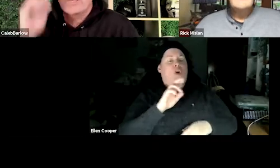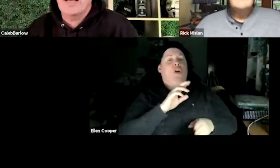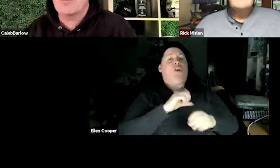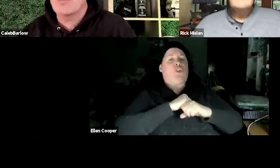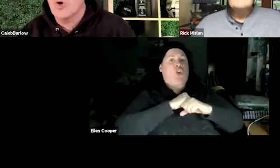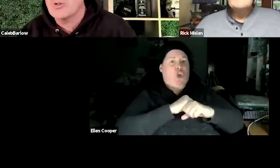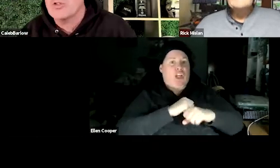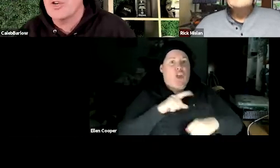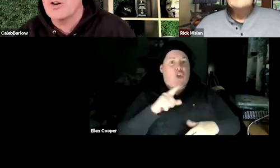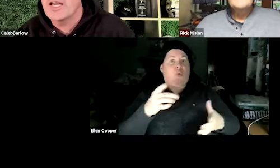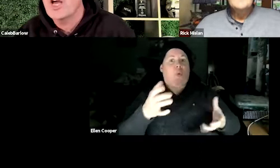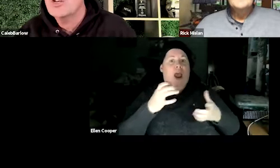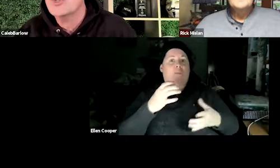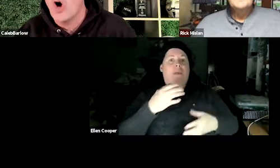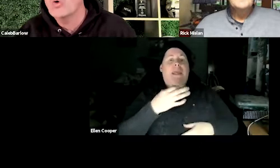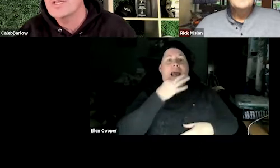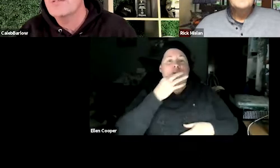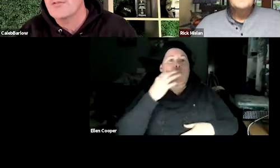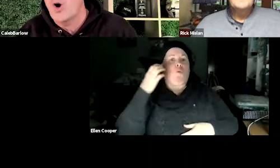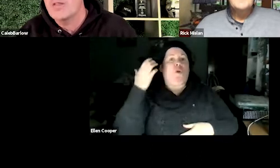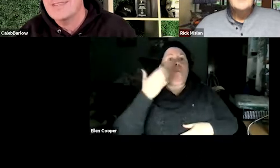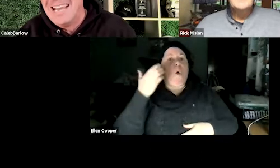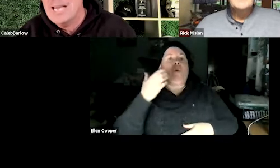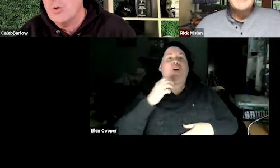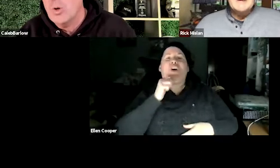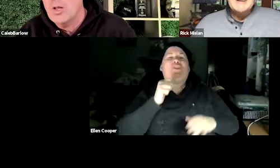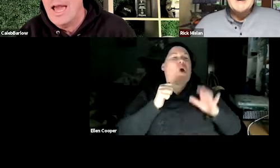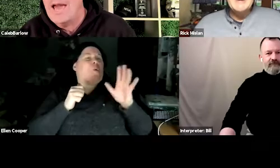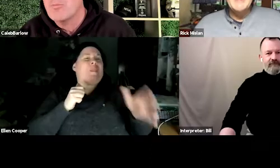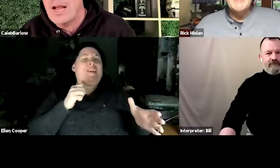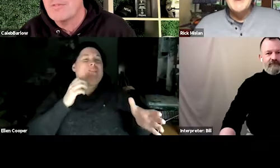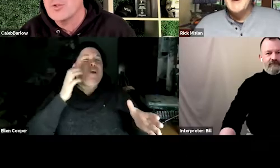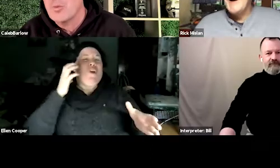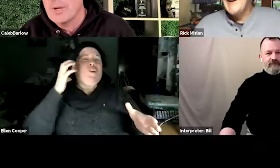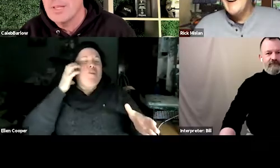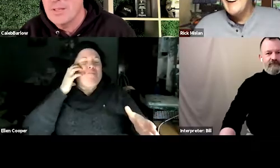an expert in mobile security, don't leave your phone on the table at breakfast with me slot, a